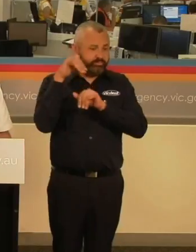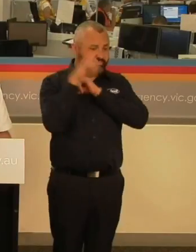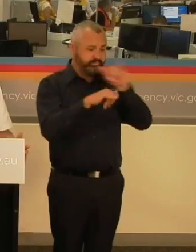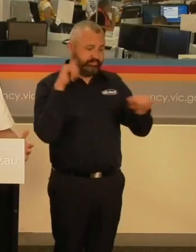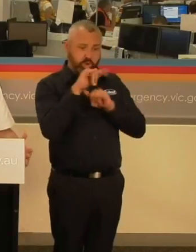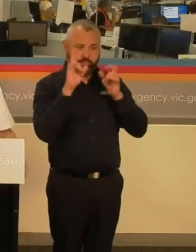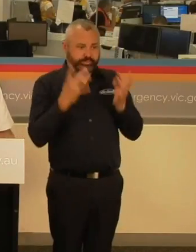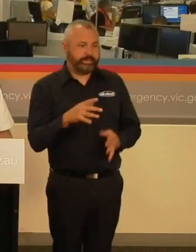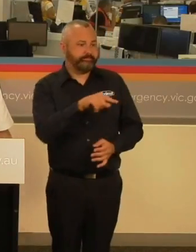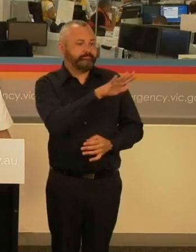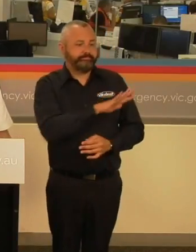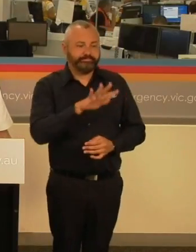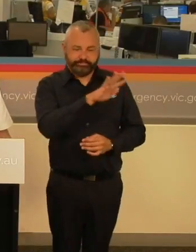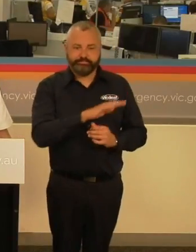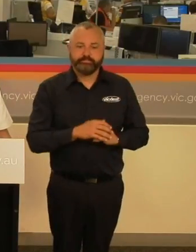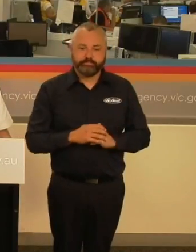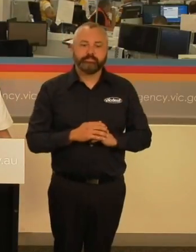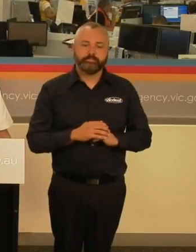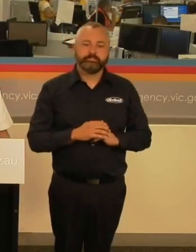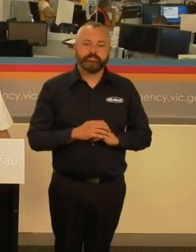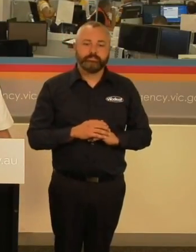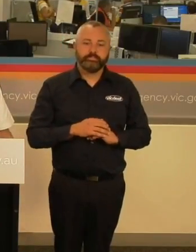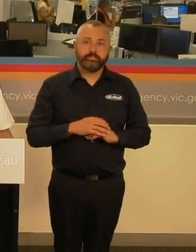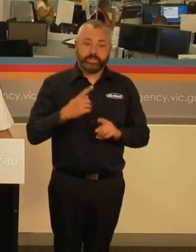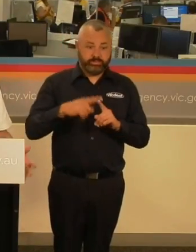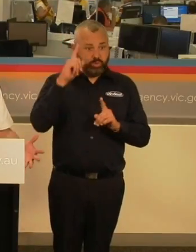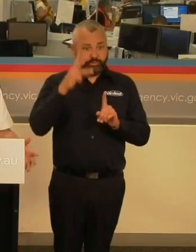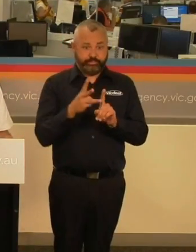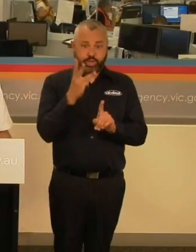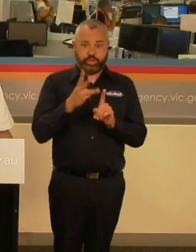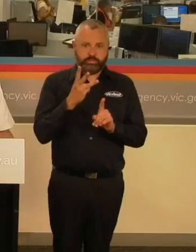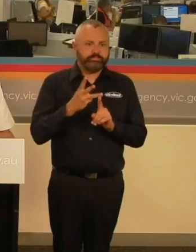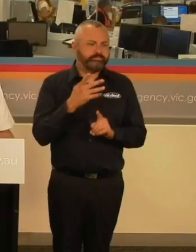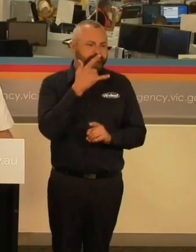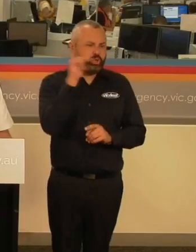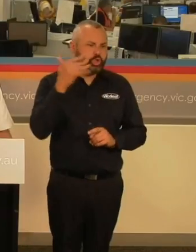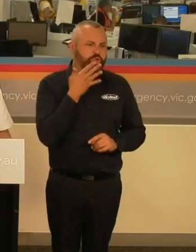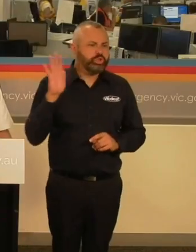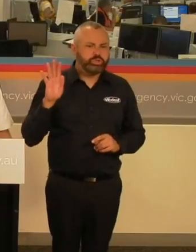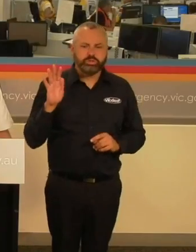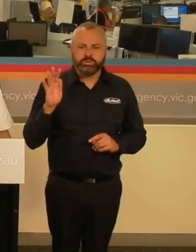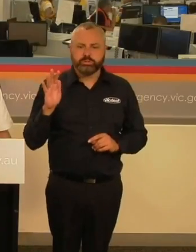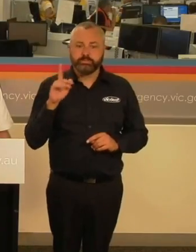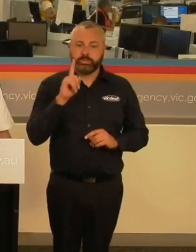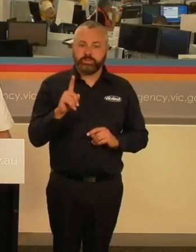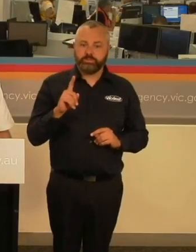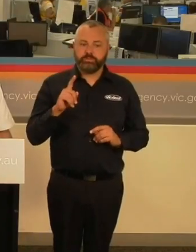the afternoon the hottest part of the day is the fire of concern and obviously South Australian Victorian resources have responded to it and there is